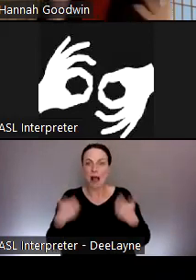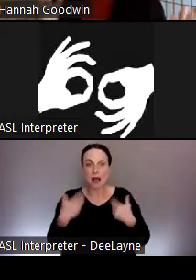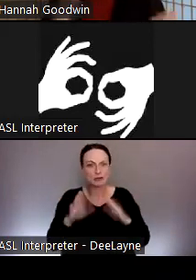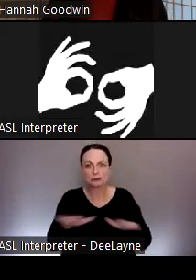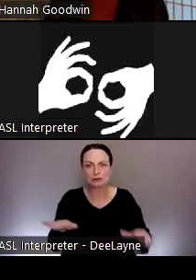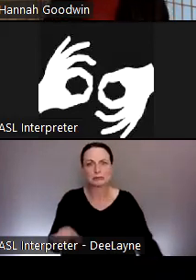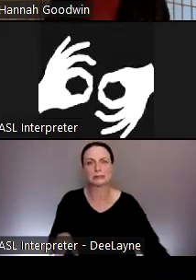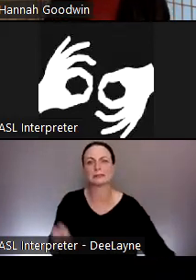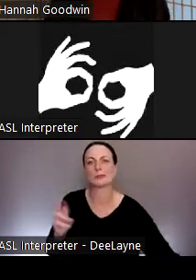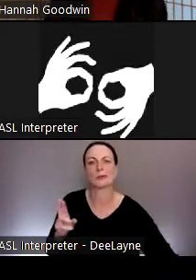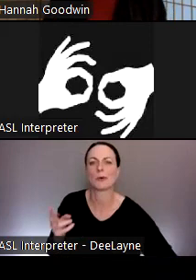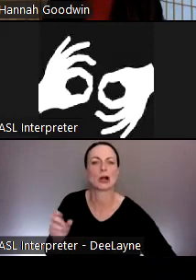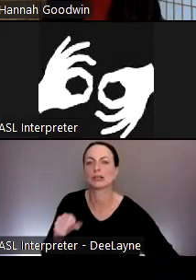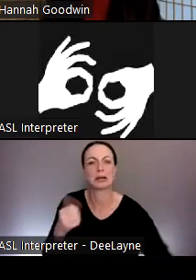or could be any number of things.